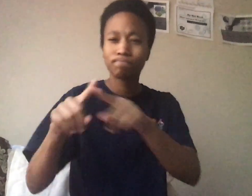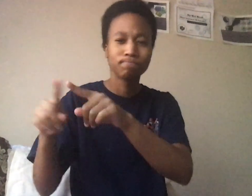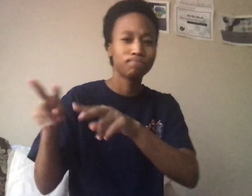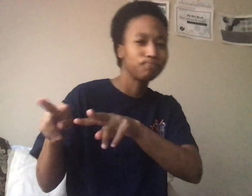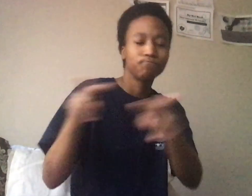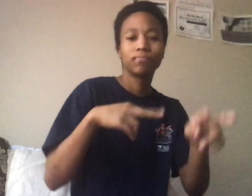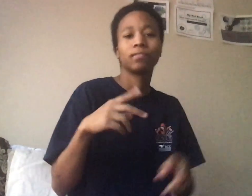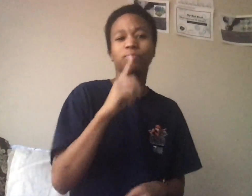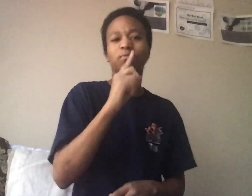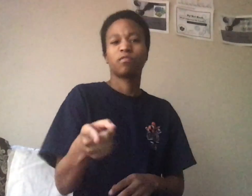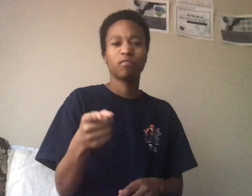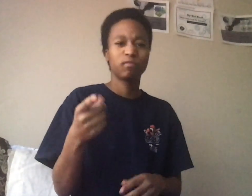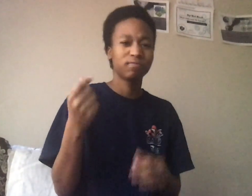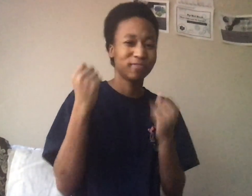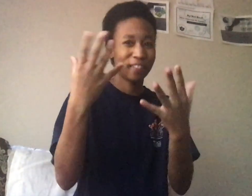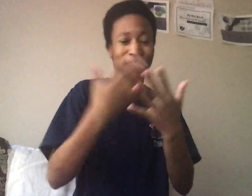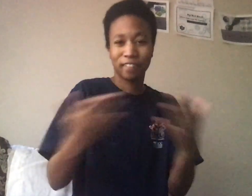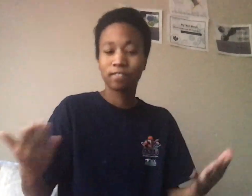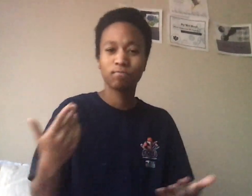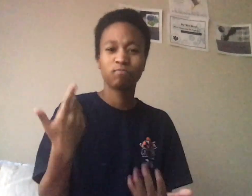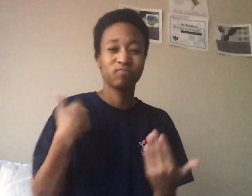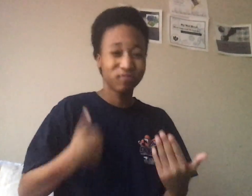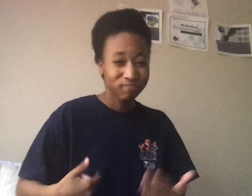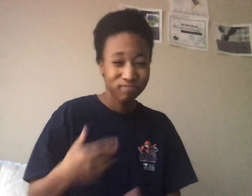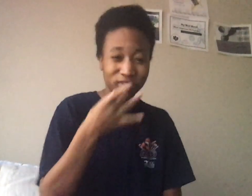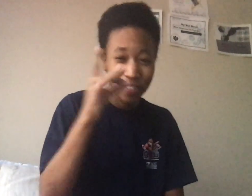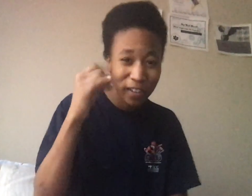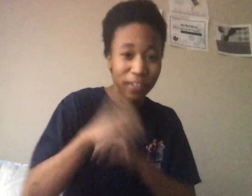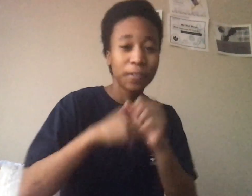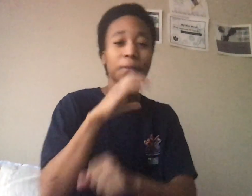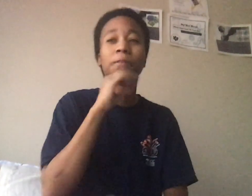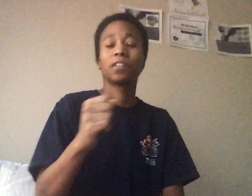Different explorers really many things, I am eighteen years old.